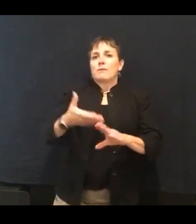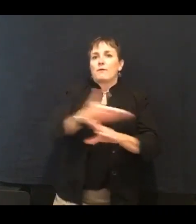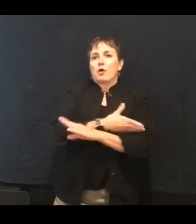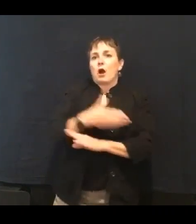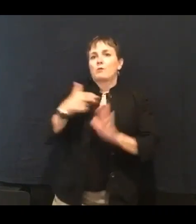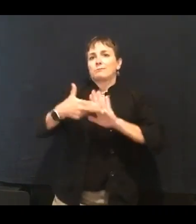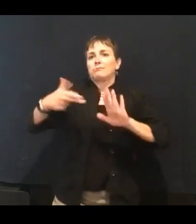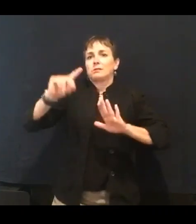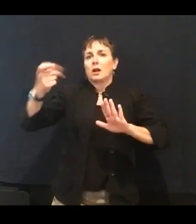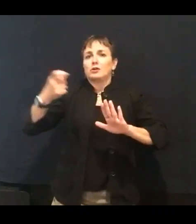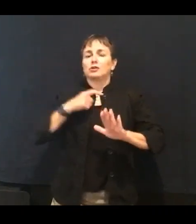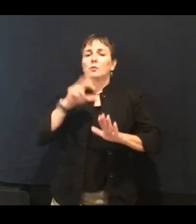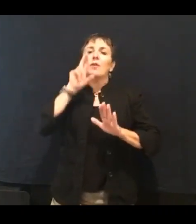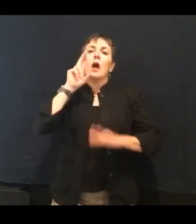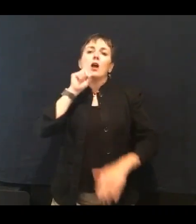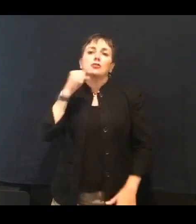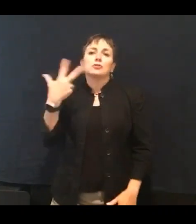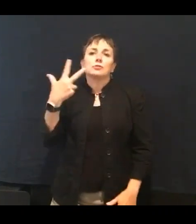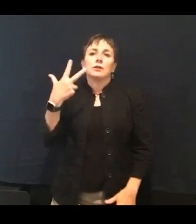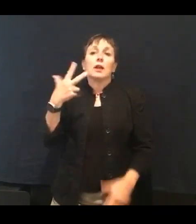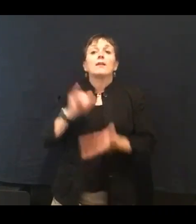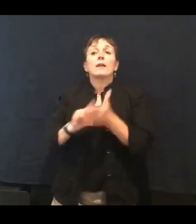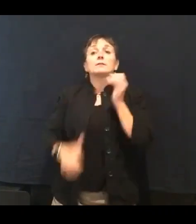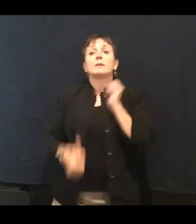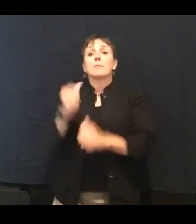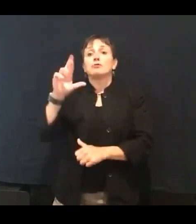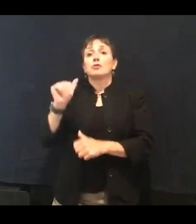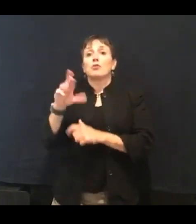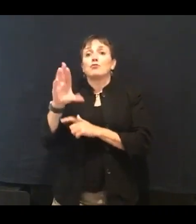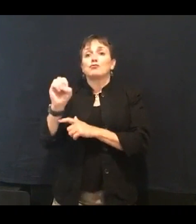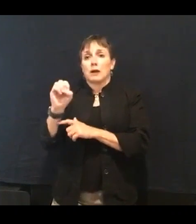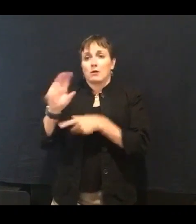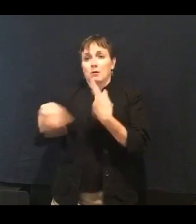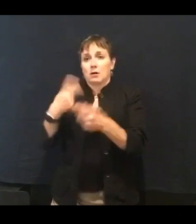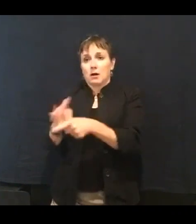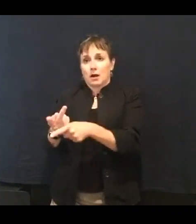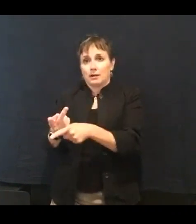Usher III is the rarest type of Usher syndrome, making up about only 2 to 5%